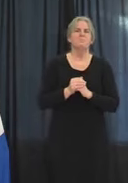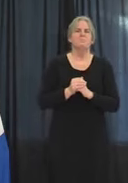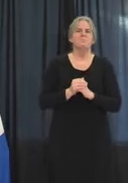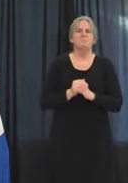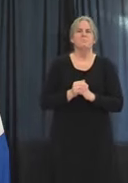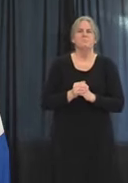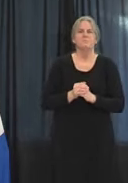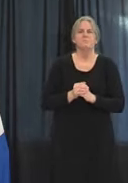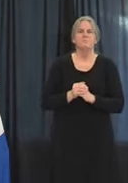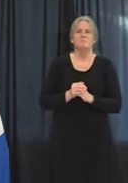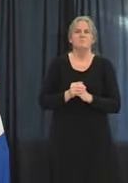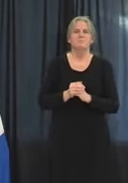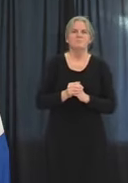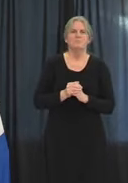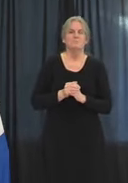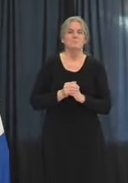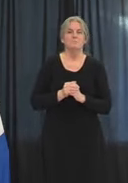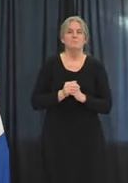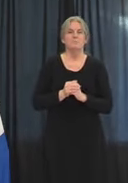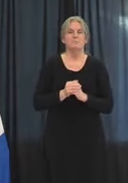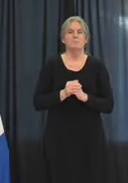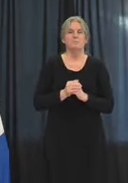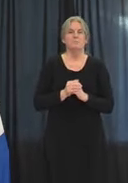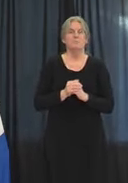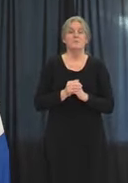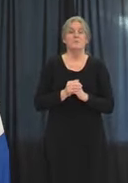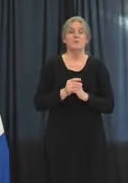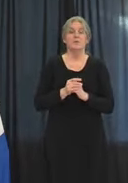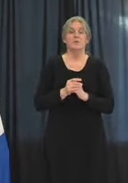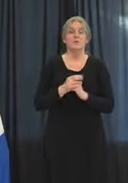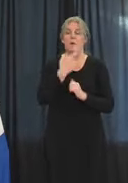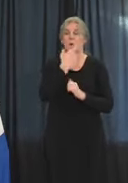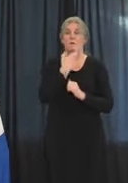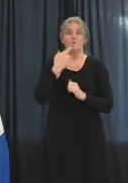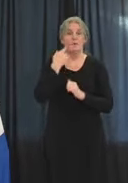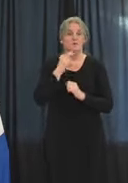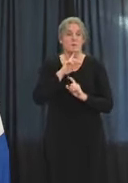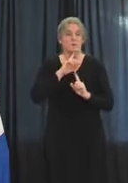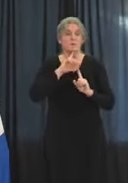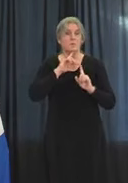As far as the orders or restaurants to phase two takeout